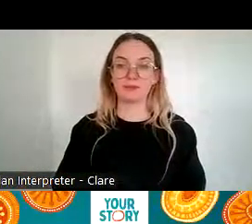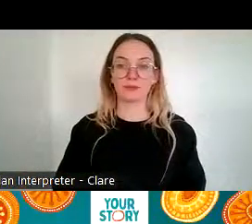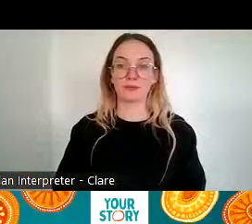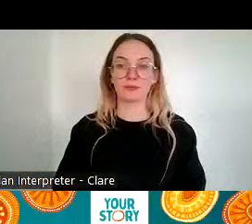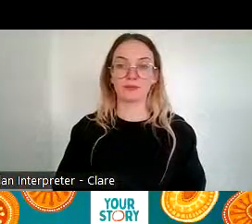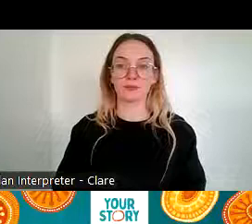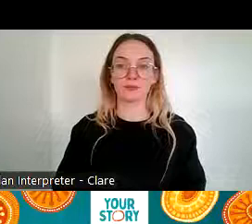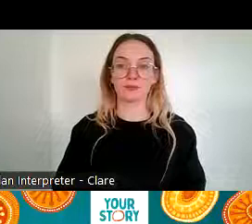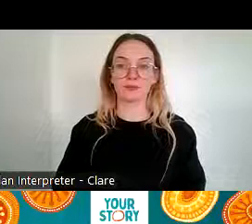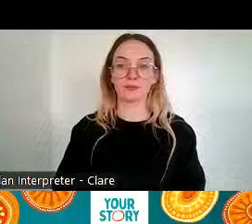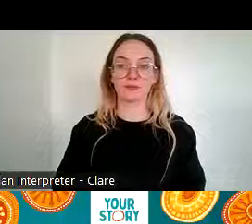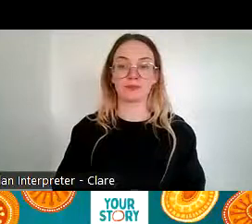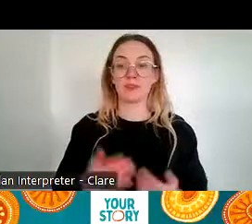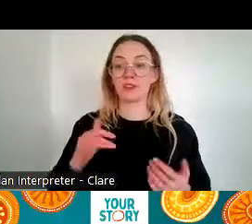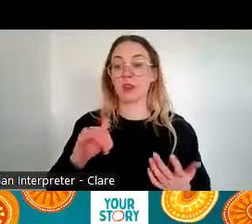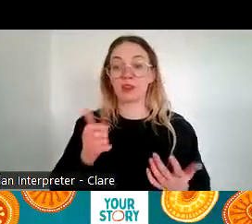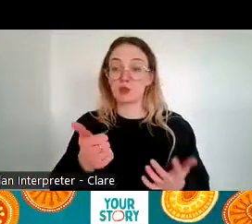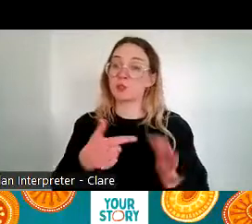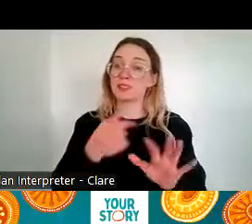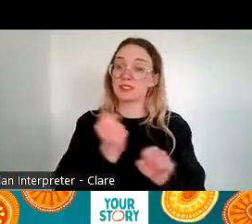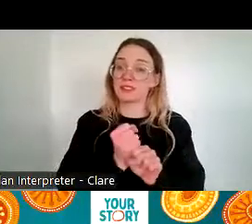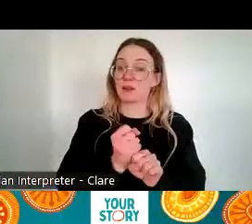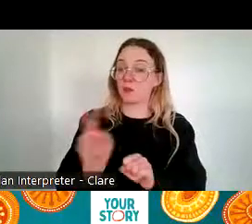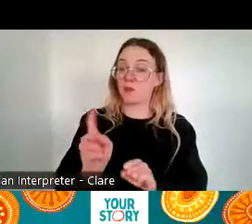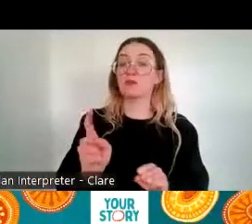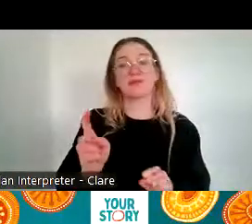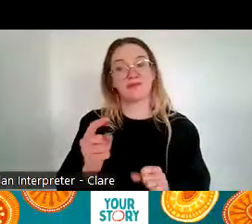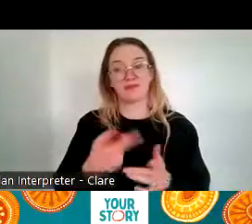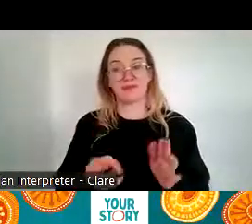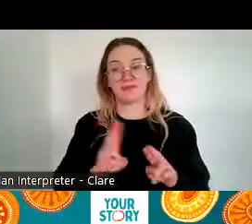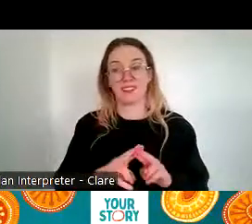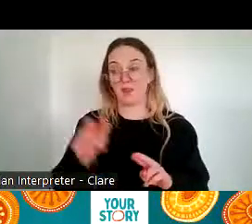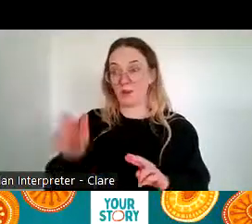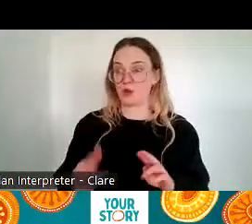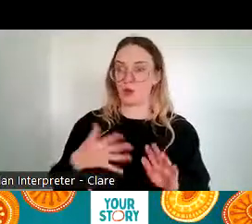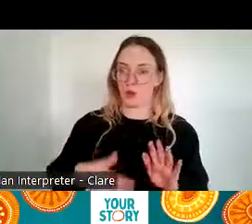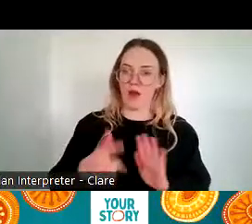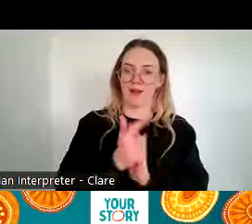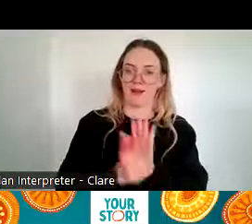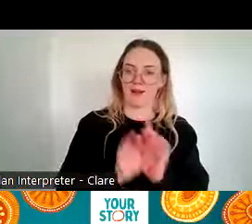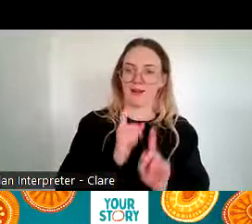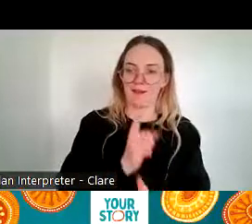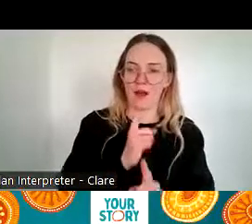where someone may wish to get some legal advice if they're planning on sharing someone else's story.